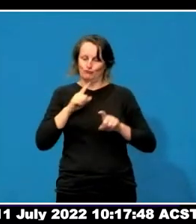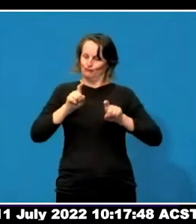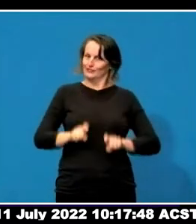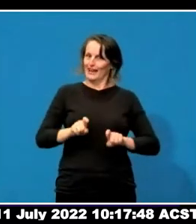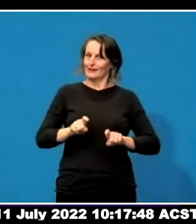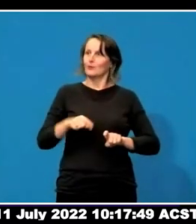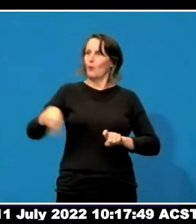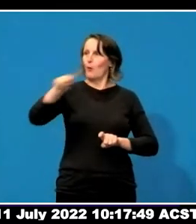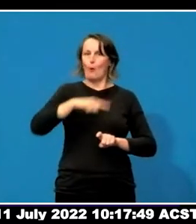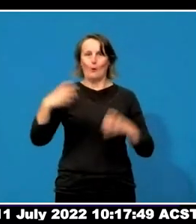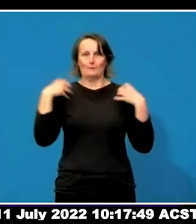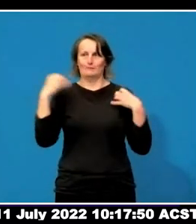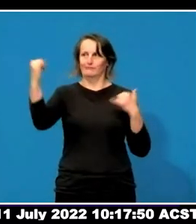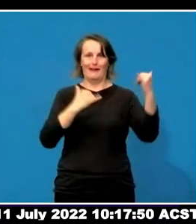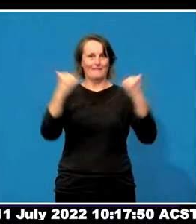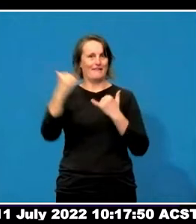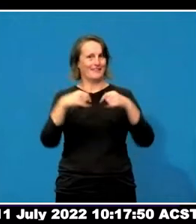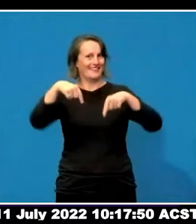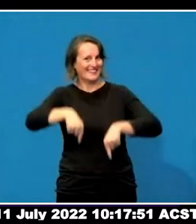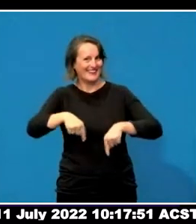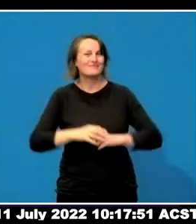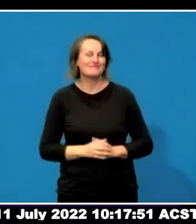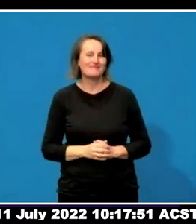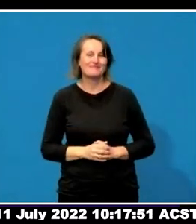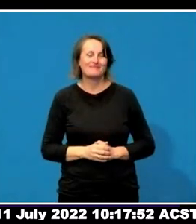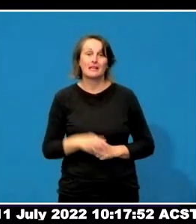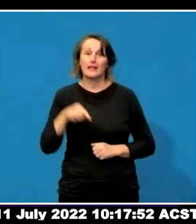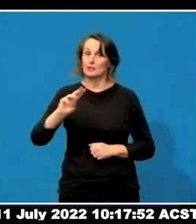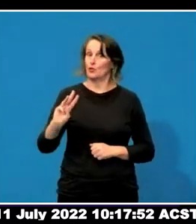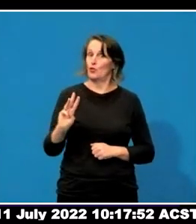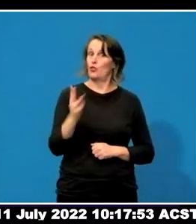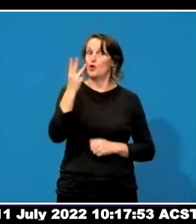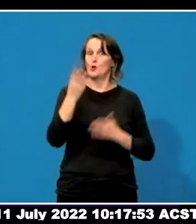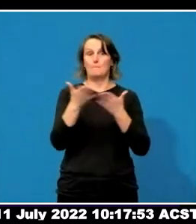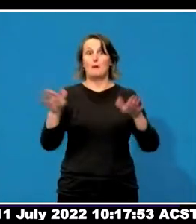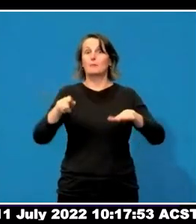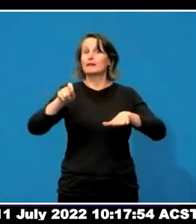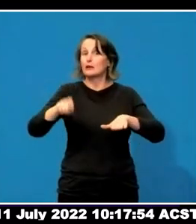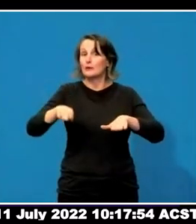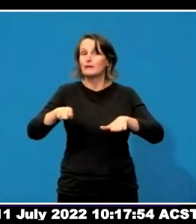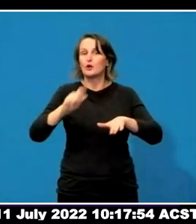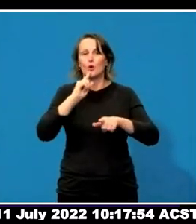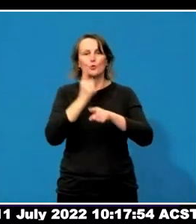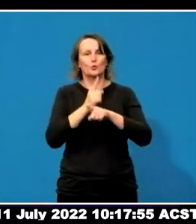This is the third Public hearing specifically addressing issues relating to First Nations people with disability.